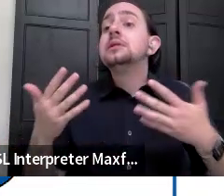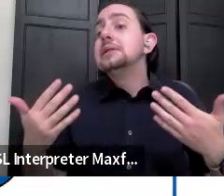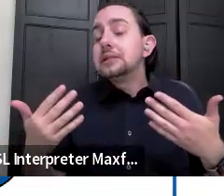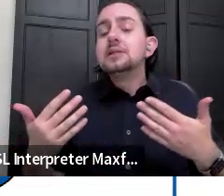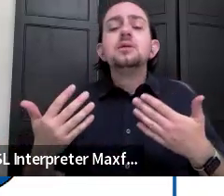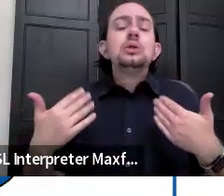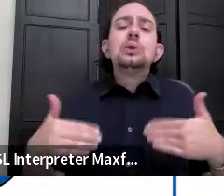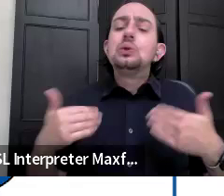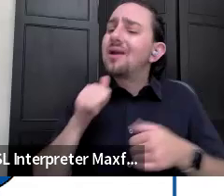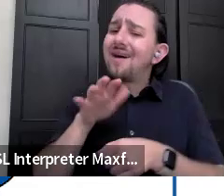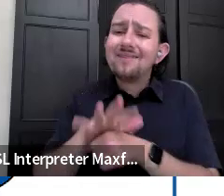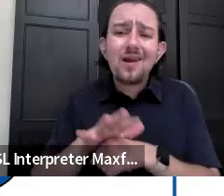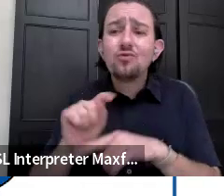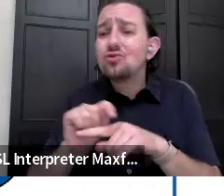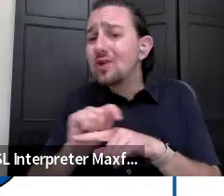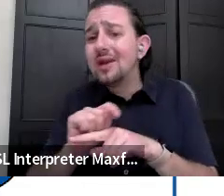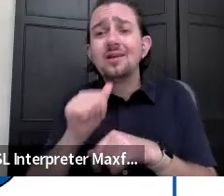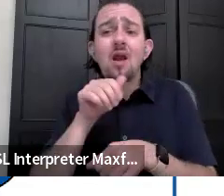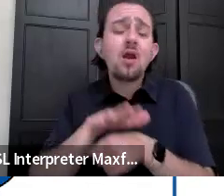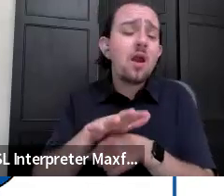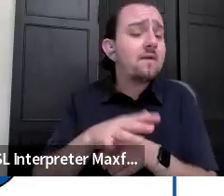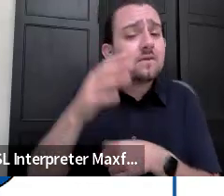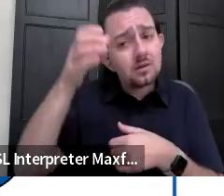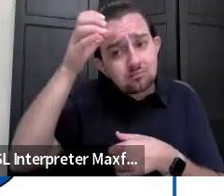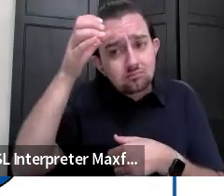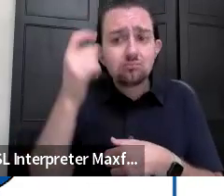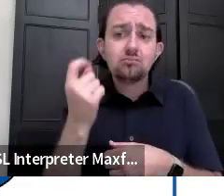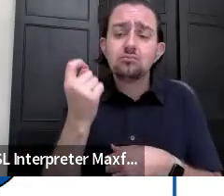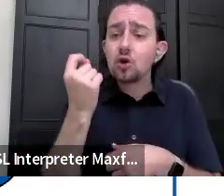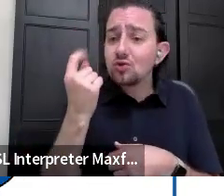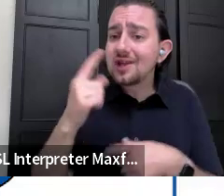of training and understanding about disability in the healthcare industry.